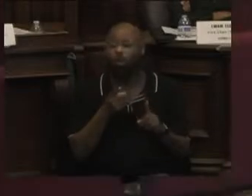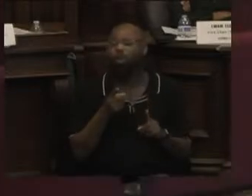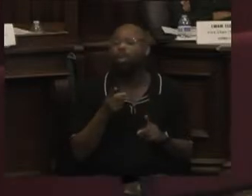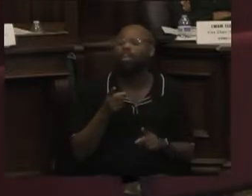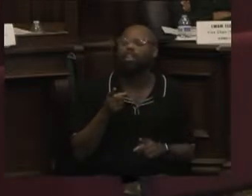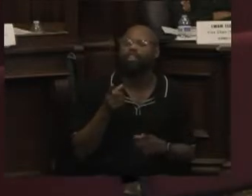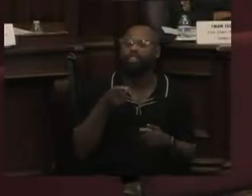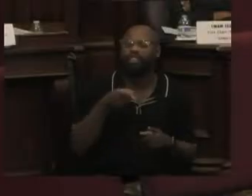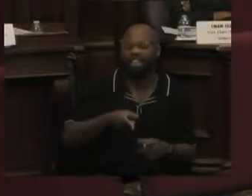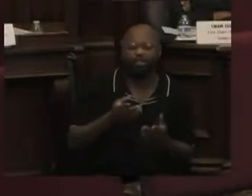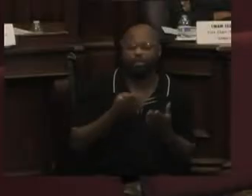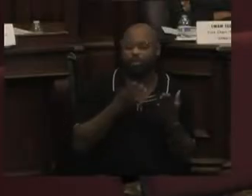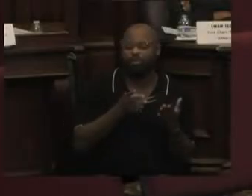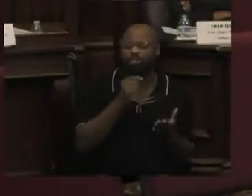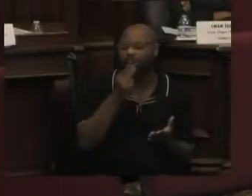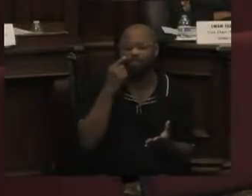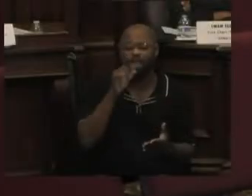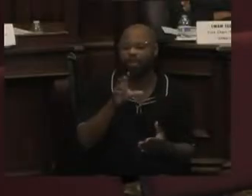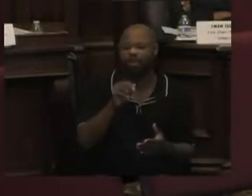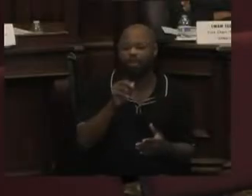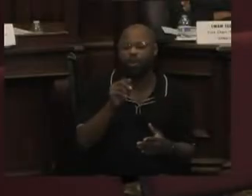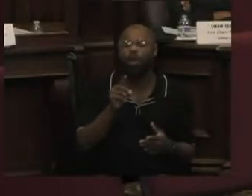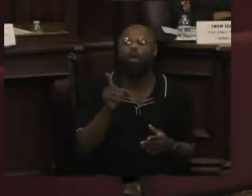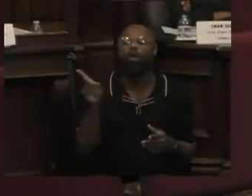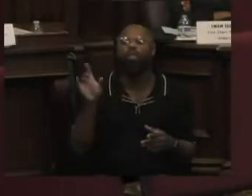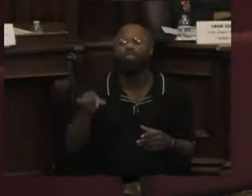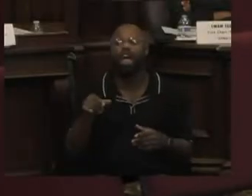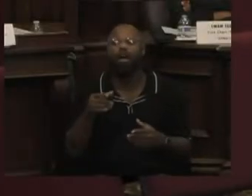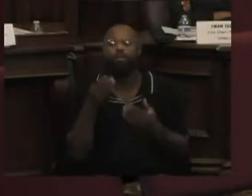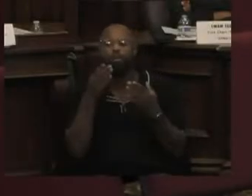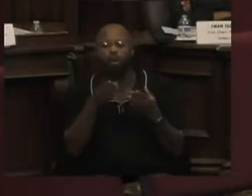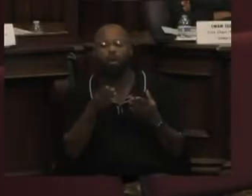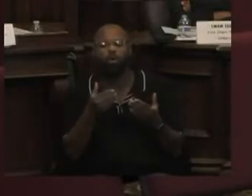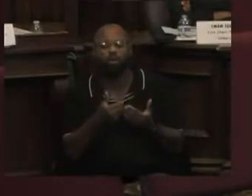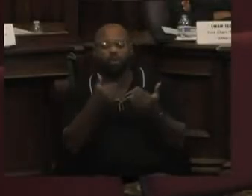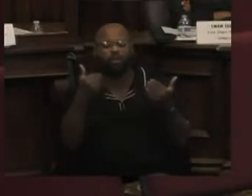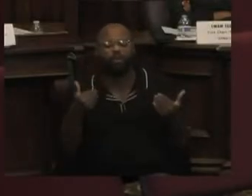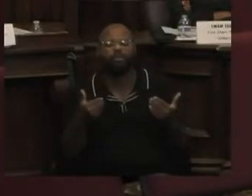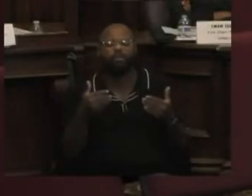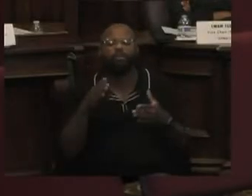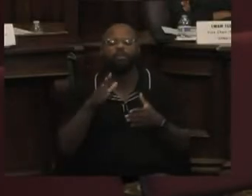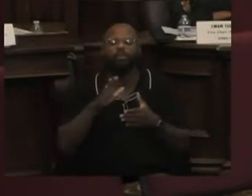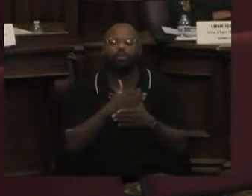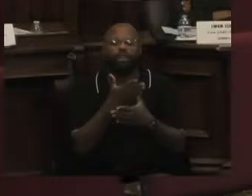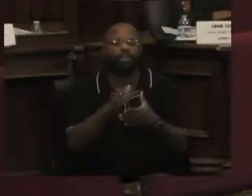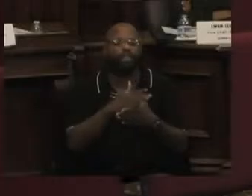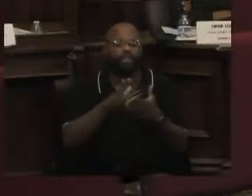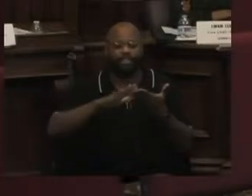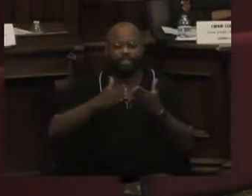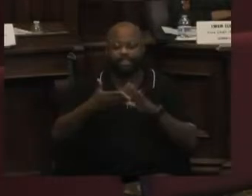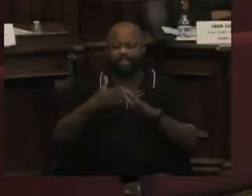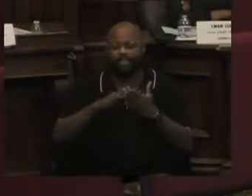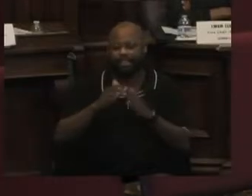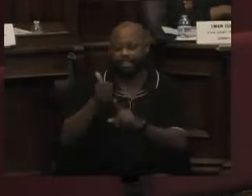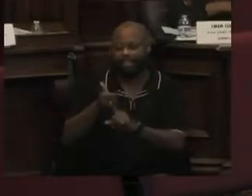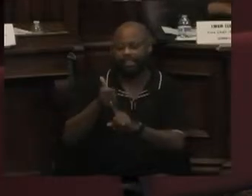charter. Is that that that's what we that's this goal. This proposal is not that. No, that